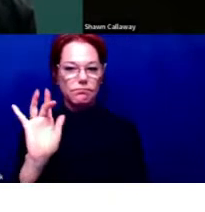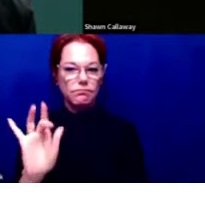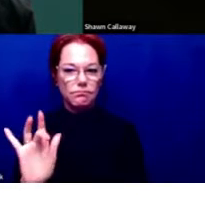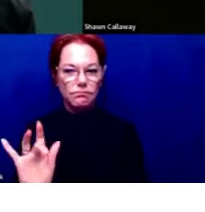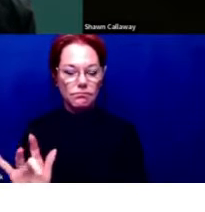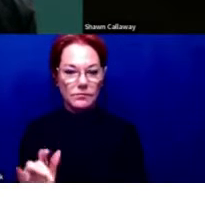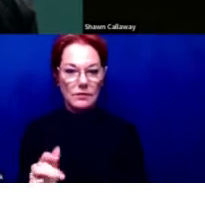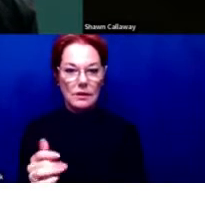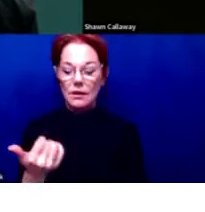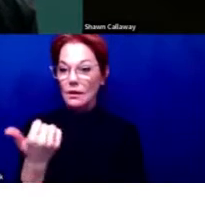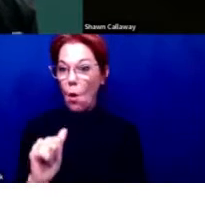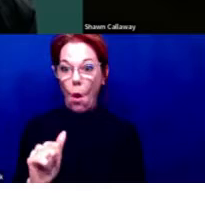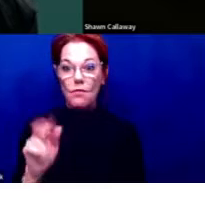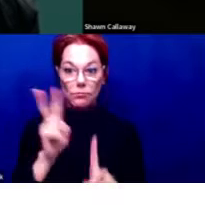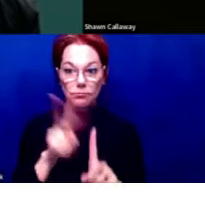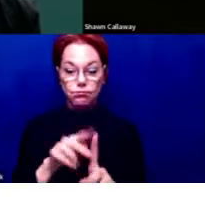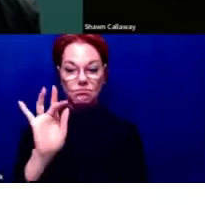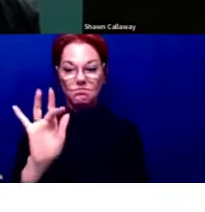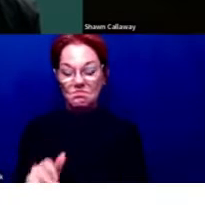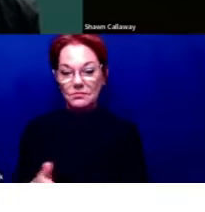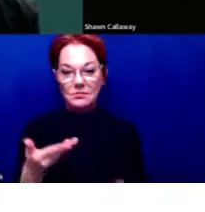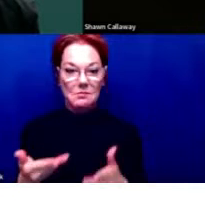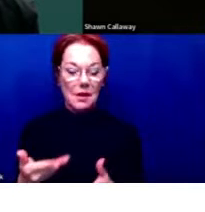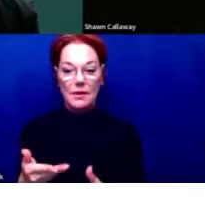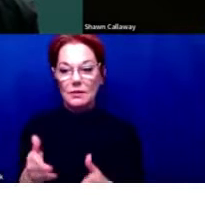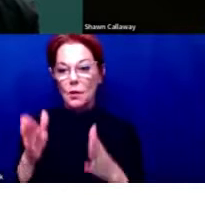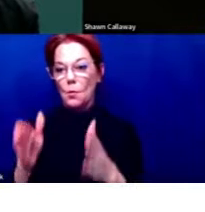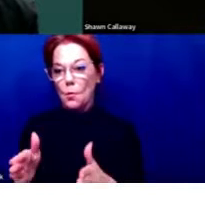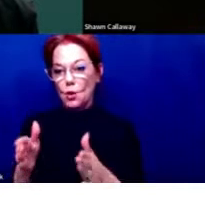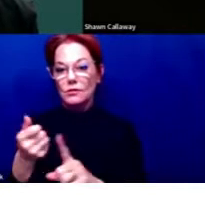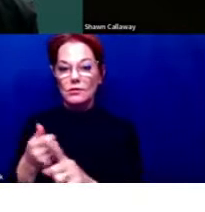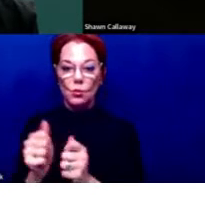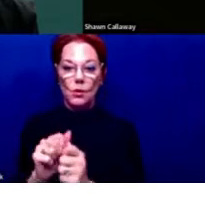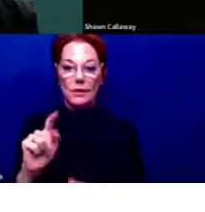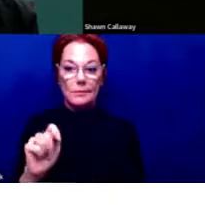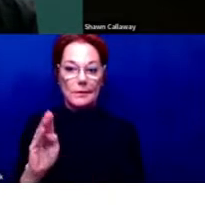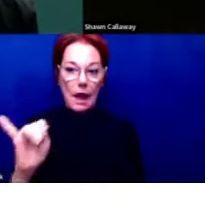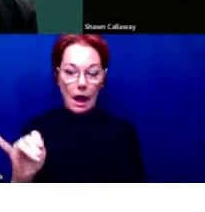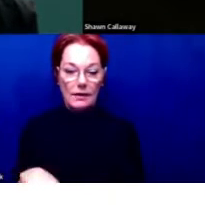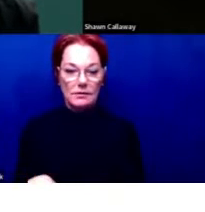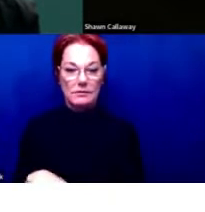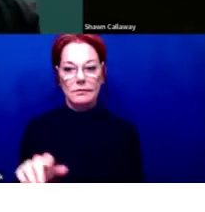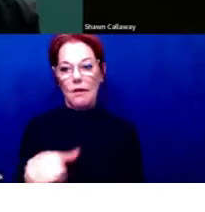apply. It could be you identifies a person with a traumatic brain injury or other disability your family member or